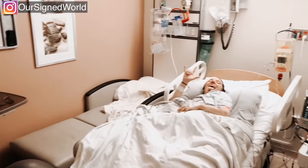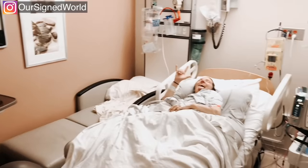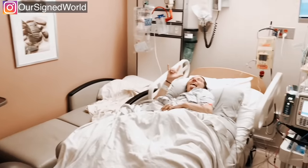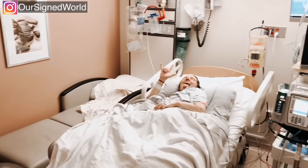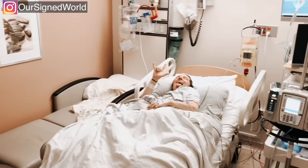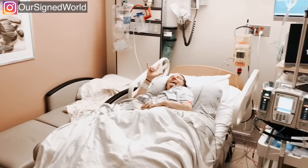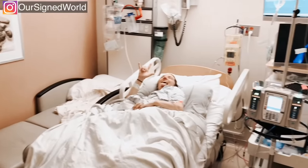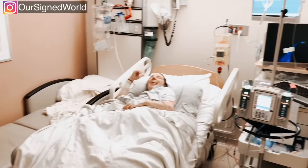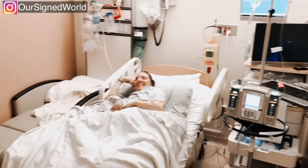LOVE YOU!